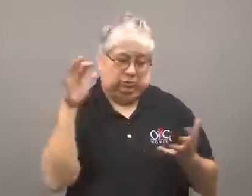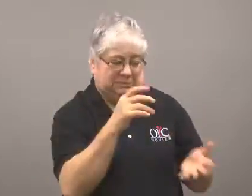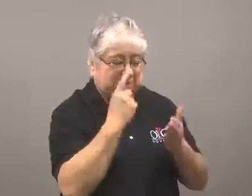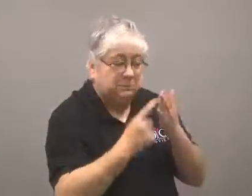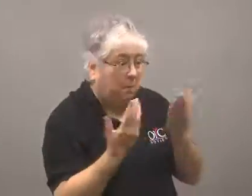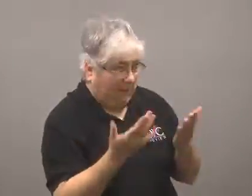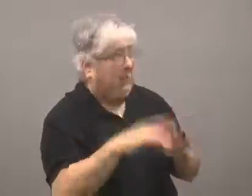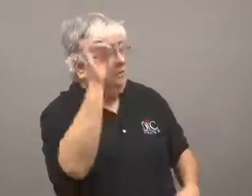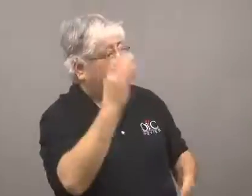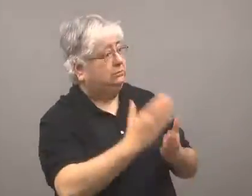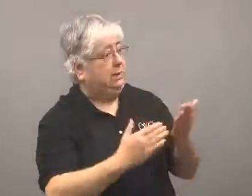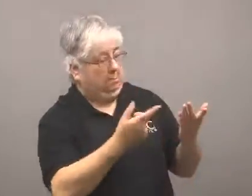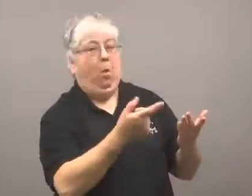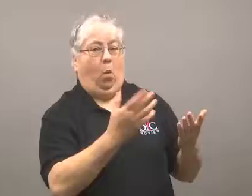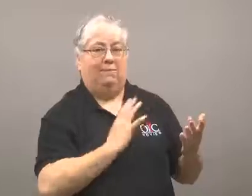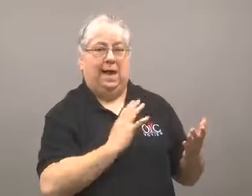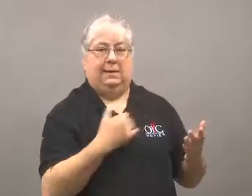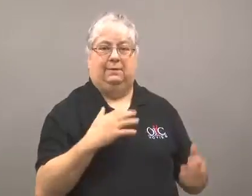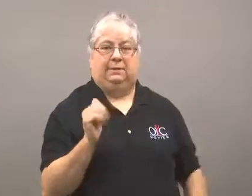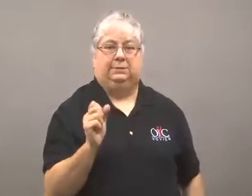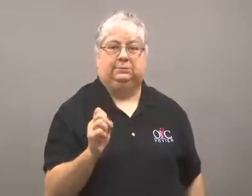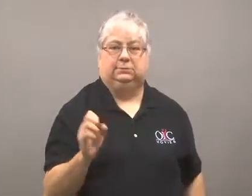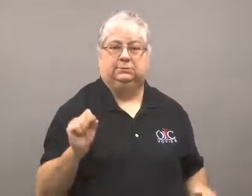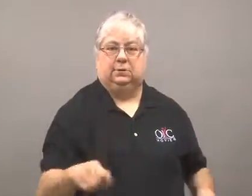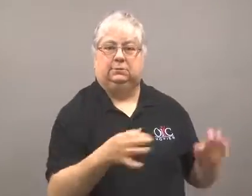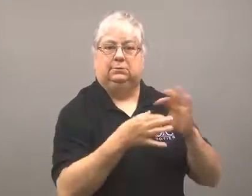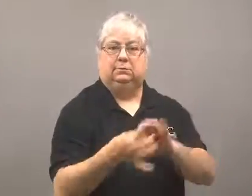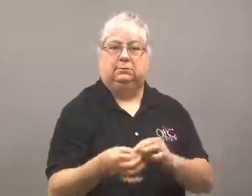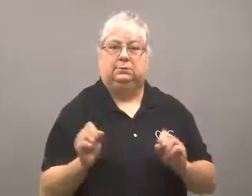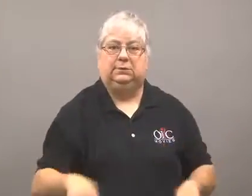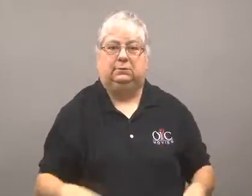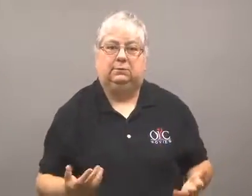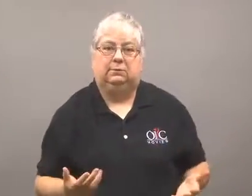then after going through it all, maybe they'll find something they can base a case on.